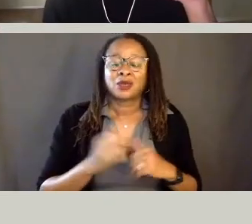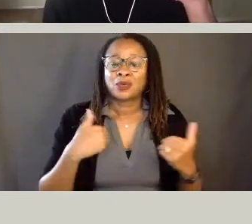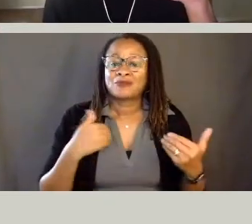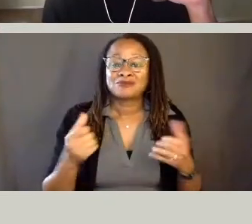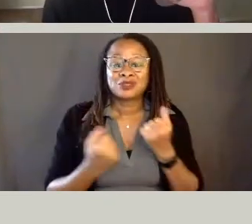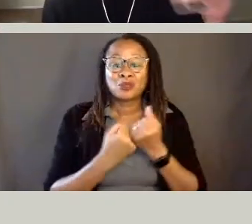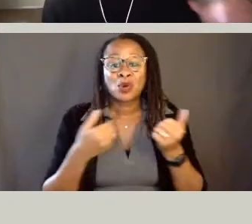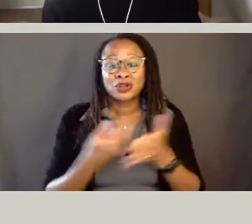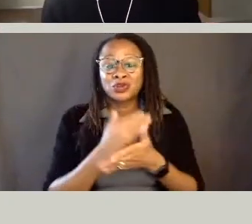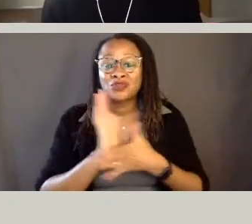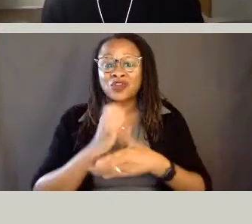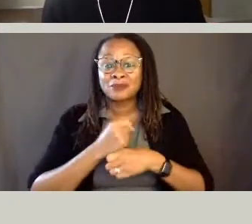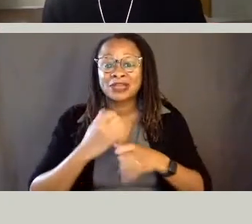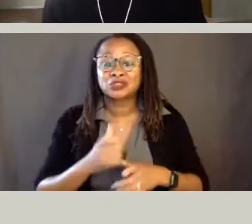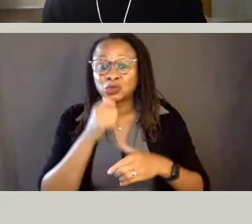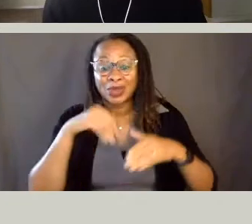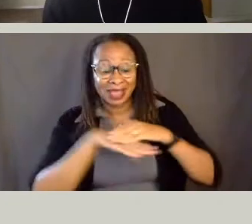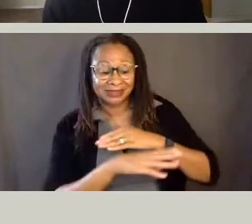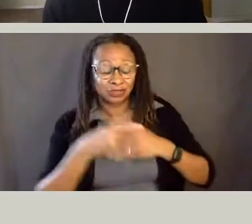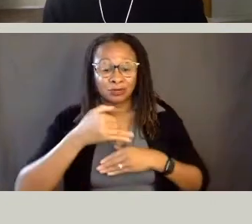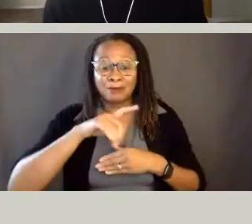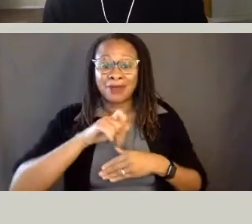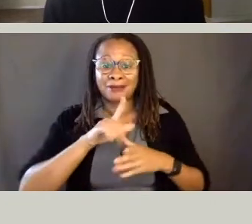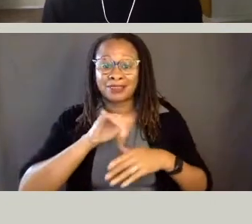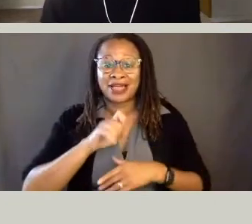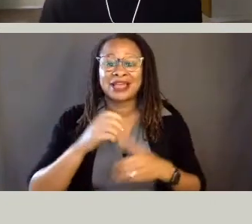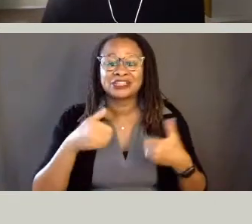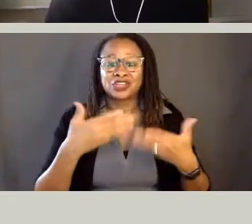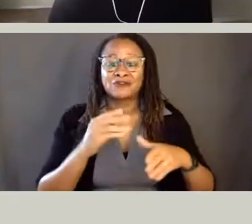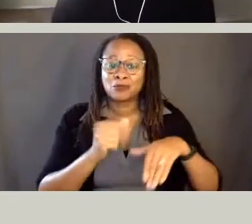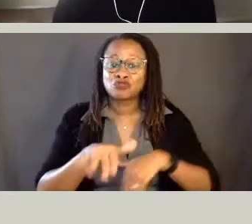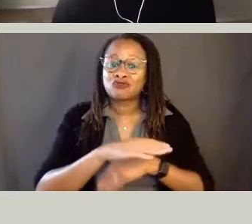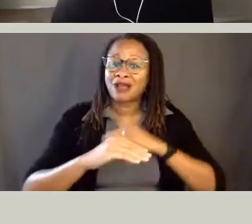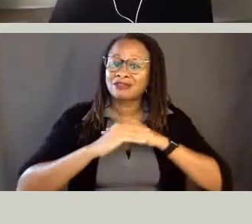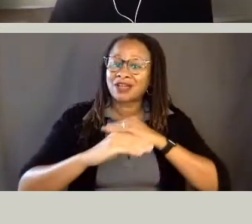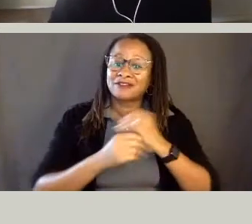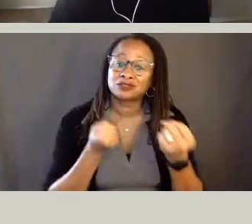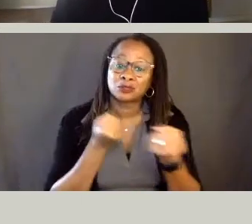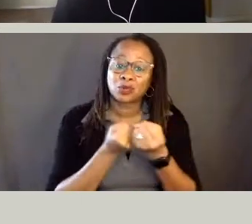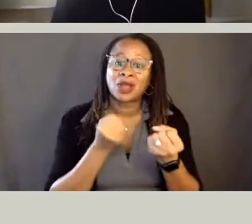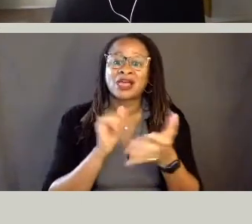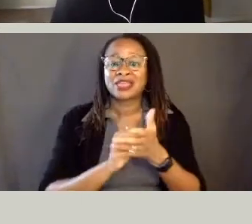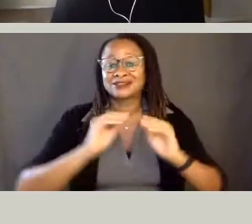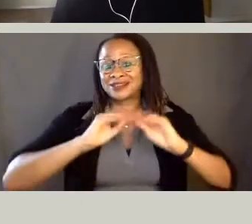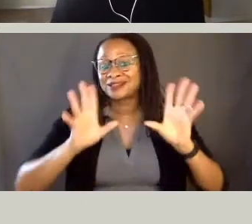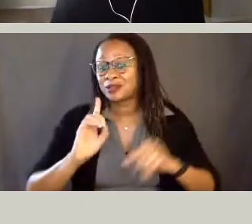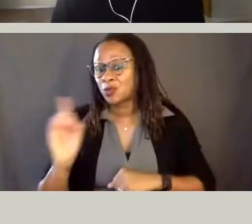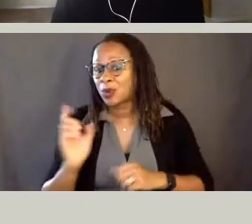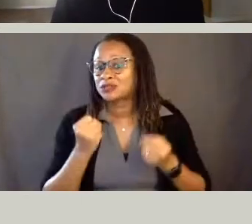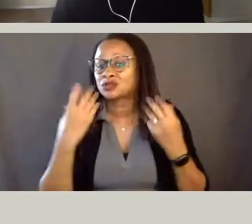to enter the pipeline, to give them this really ground level support which is clearly where so many filmmakers have a challenge